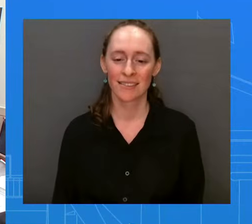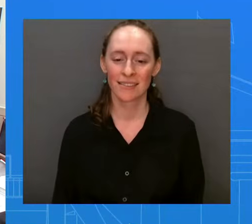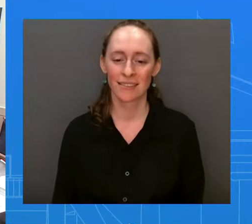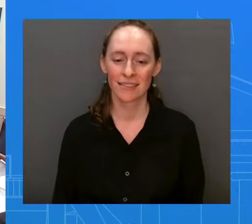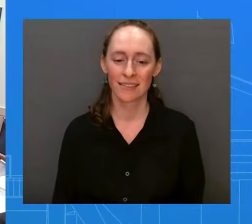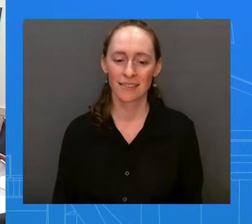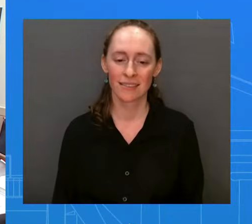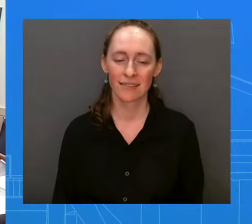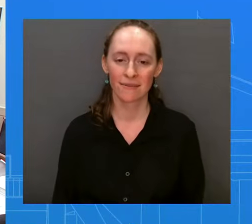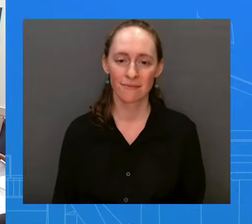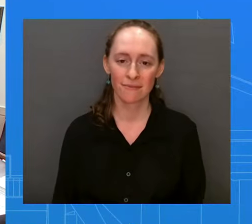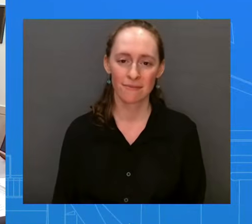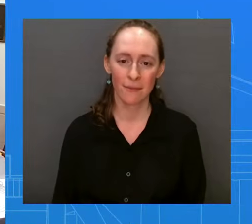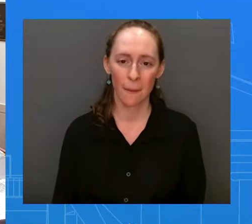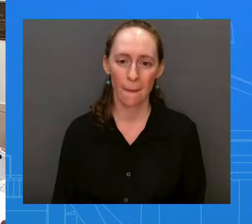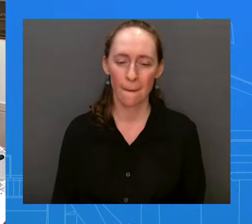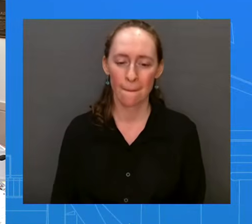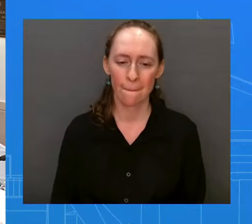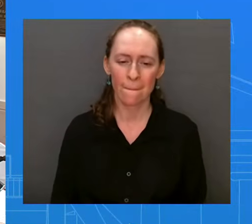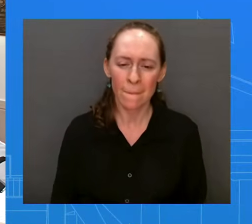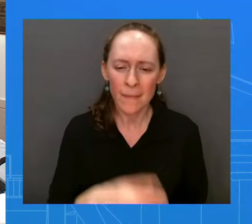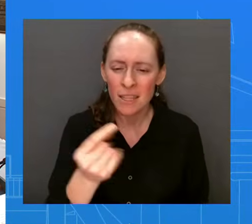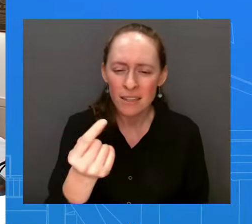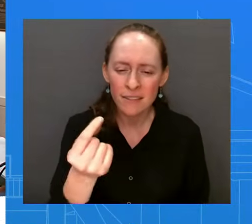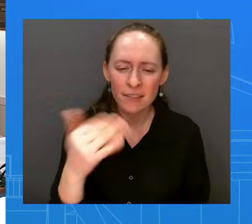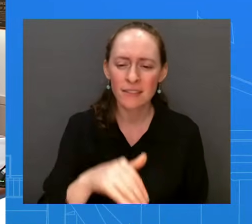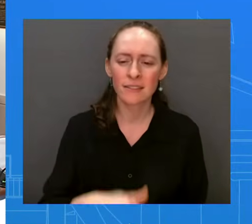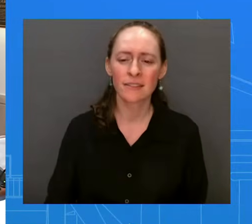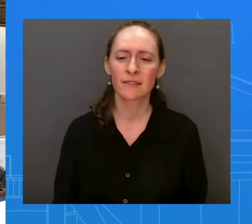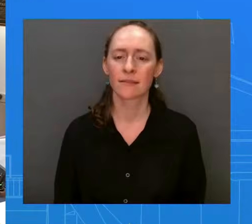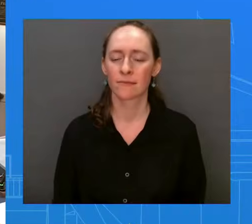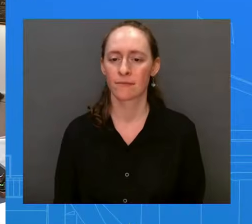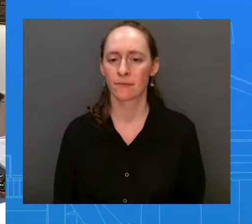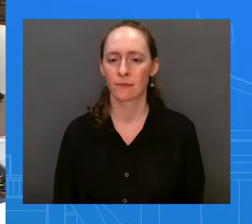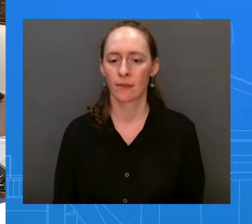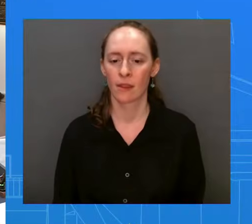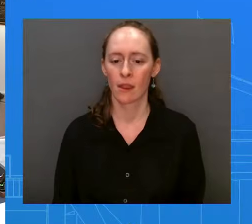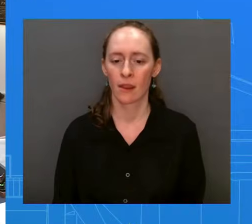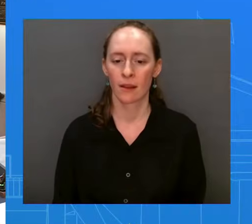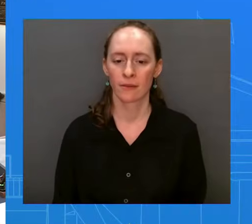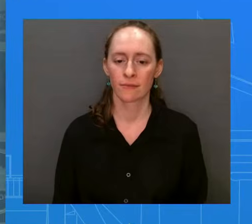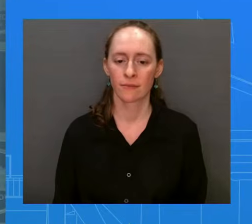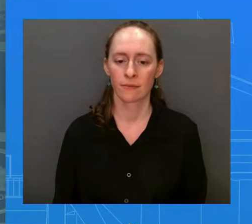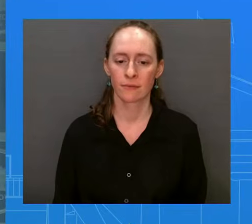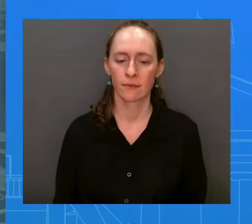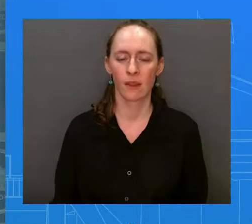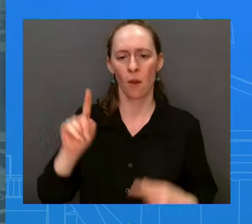The Press: When do you think you'll be satisfied that you've gotten as much debris as you can from all the sites? Mr. Kirby: I wish I could give you a date certain on the calendar.